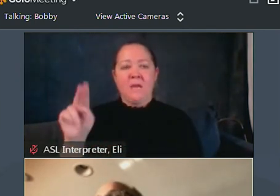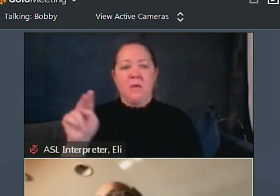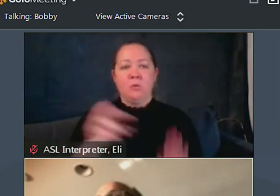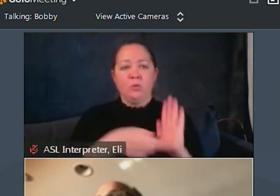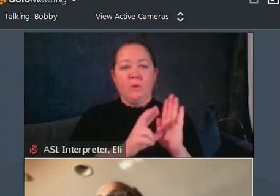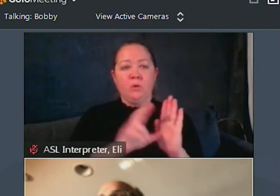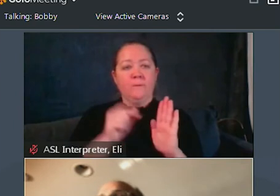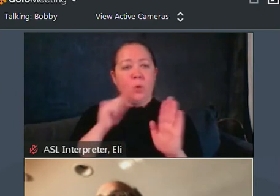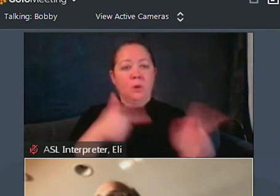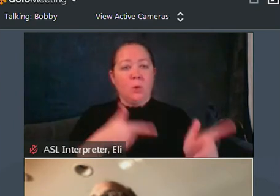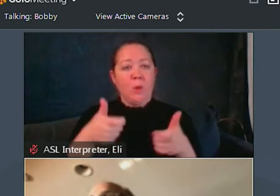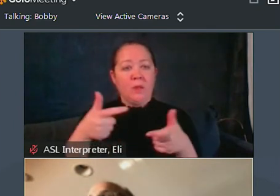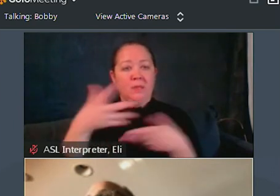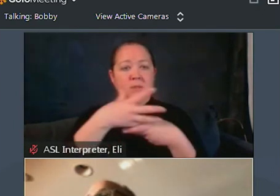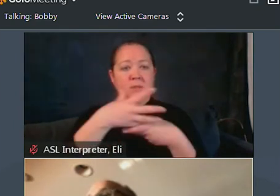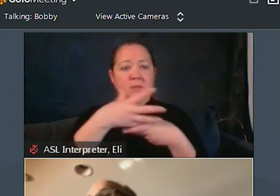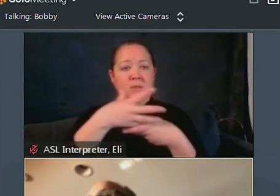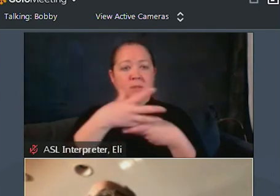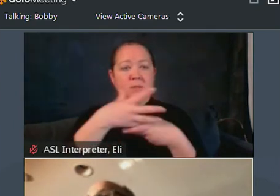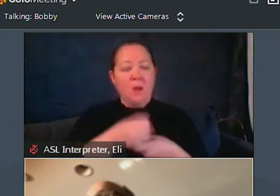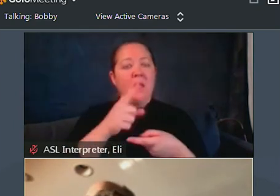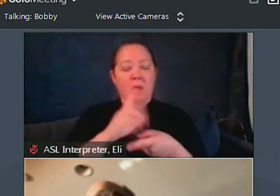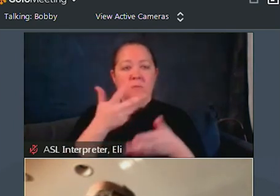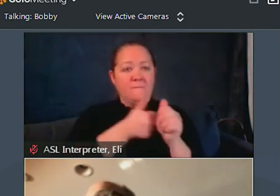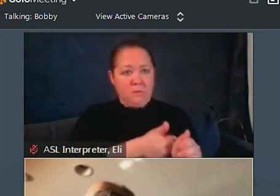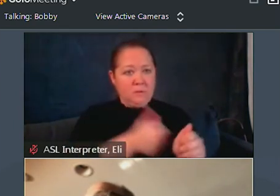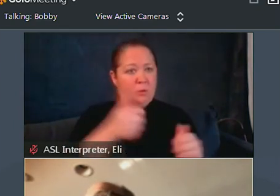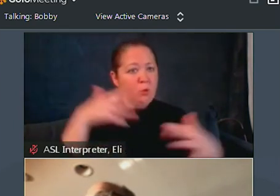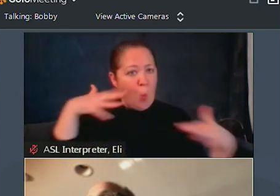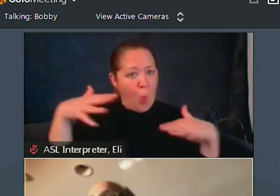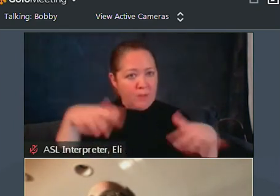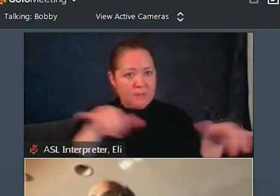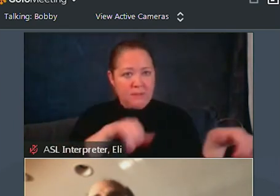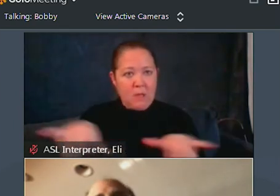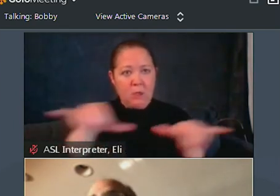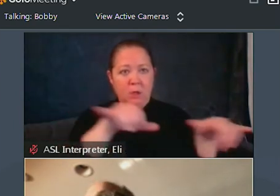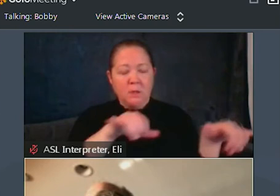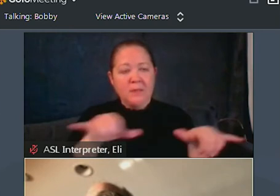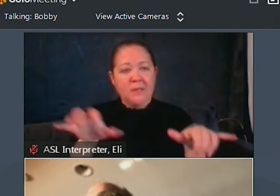they were adherence to noise standards, solely erosion sediment control measures during construction,